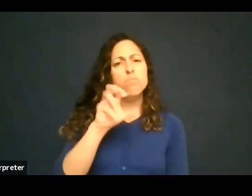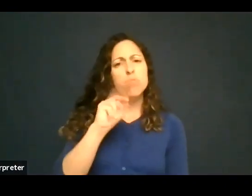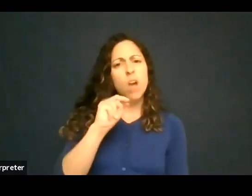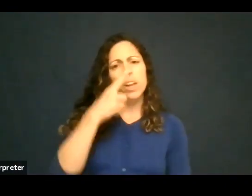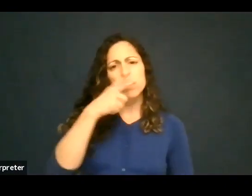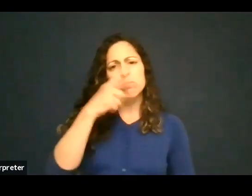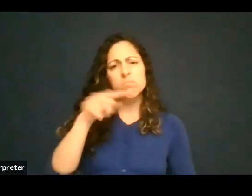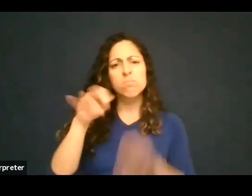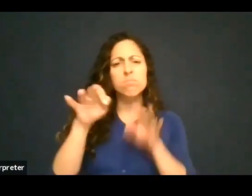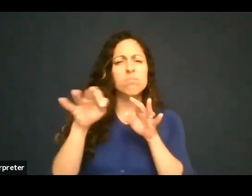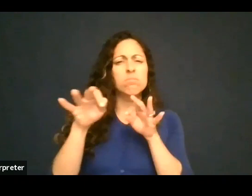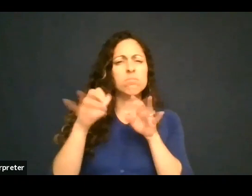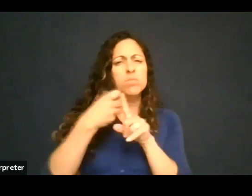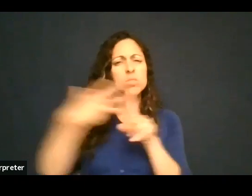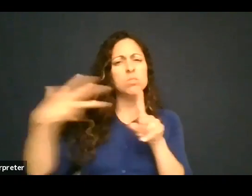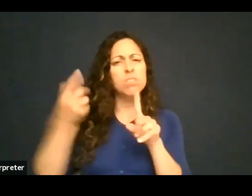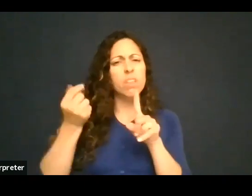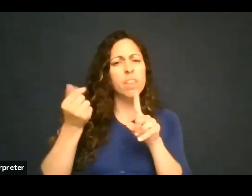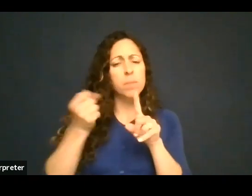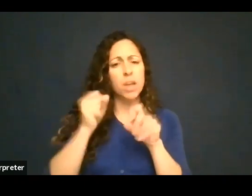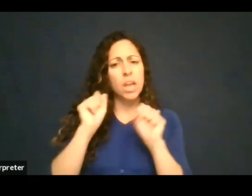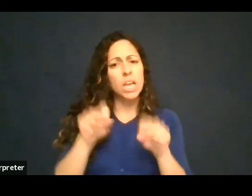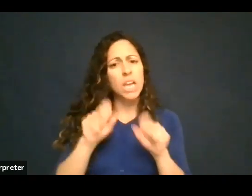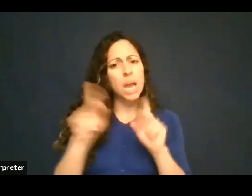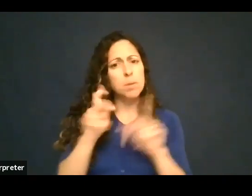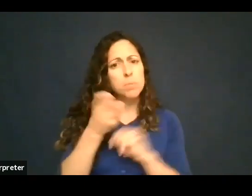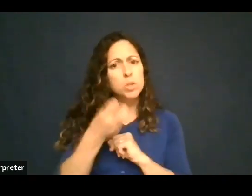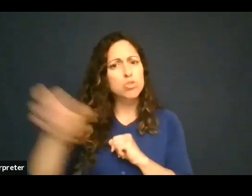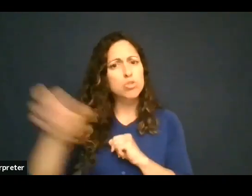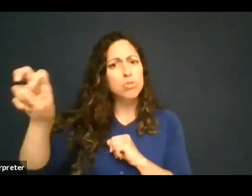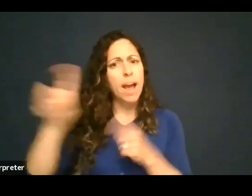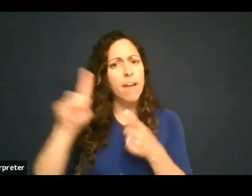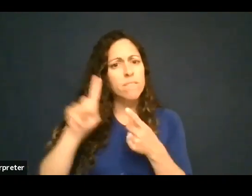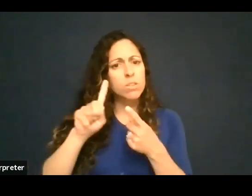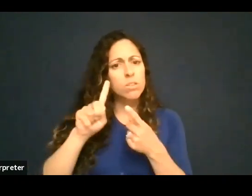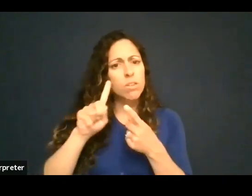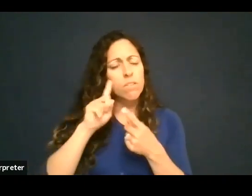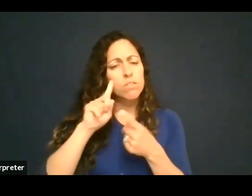other than to their clinician? Right. That's a great question.